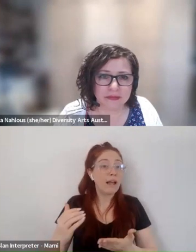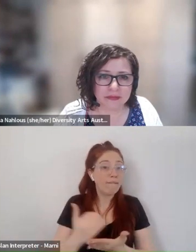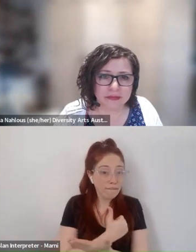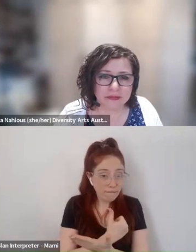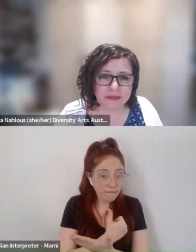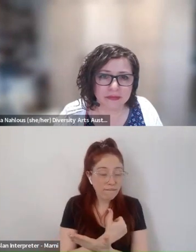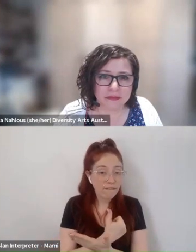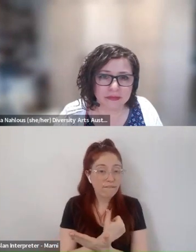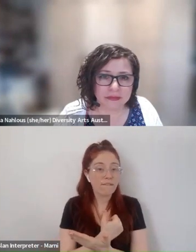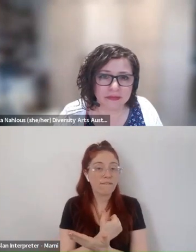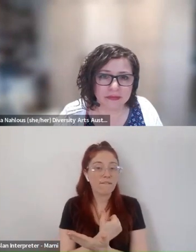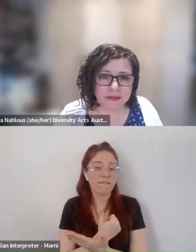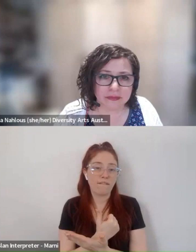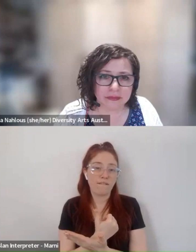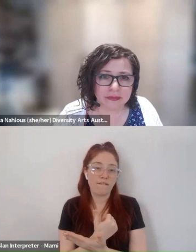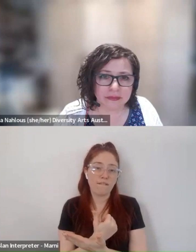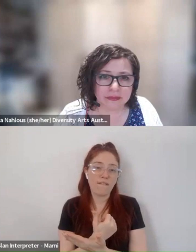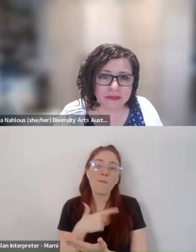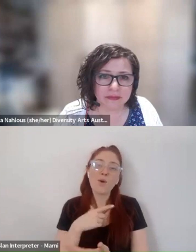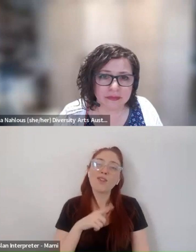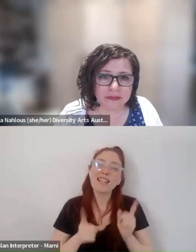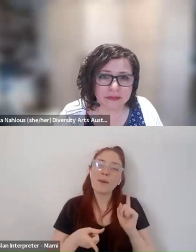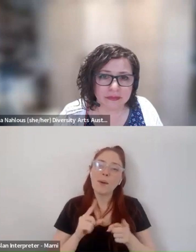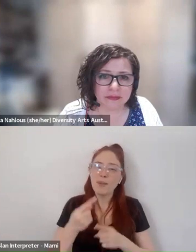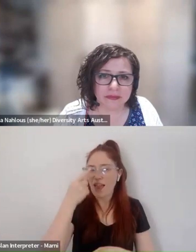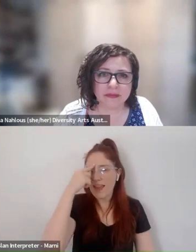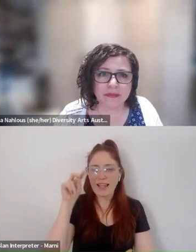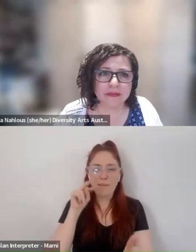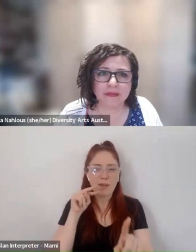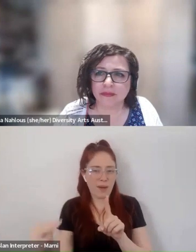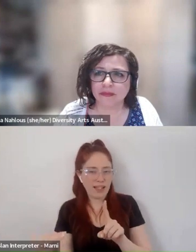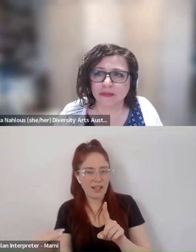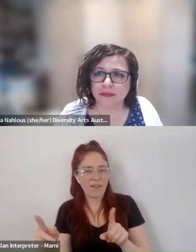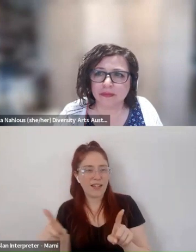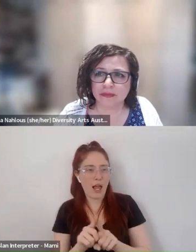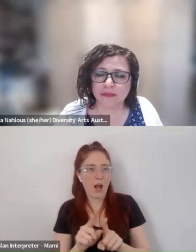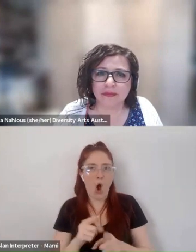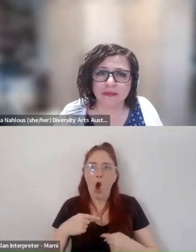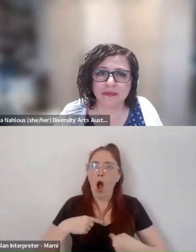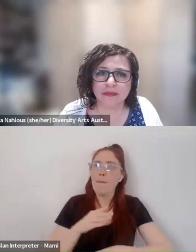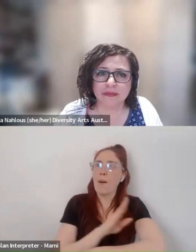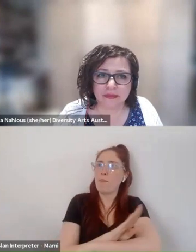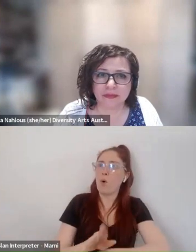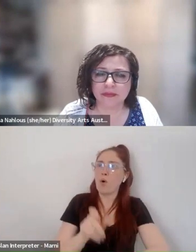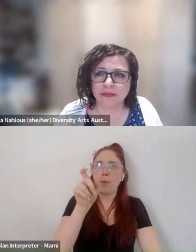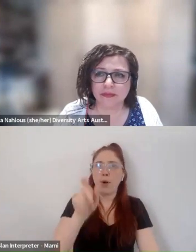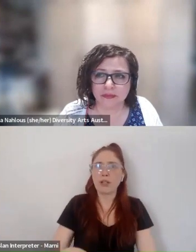rightly so that if if you're on a board, you will be responsible for you know, financial management, and you know, all of